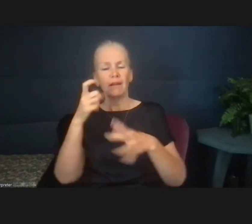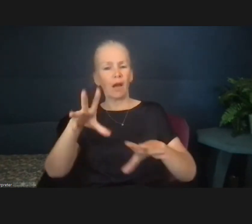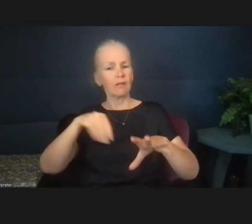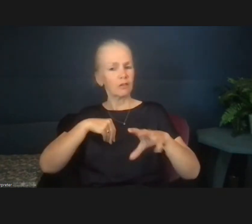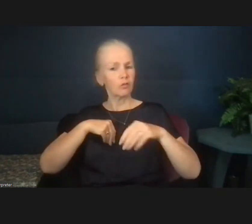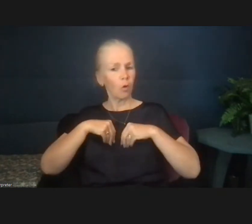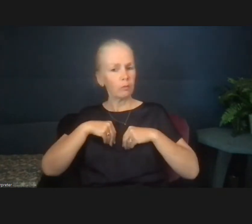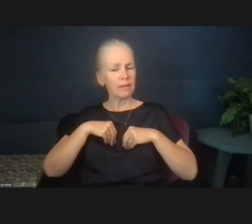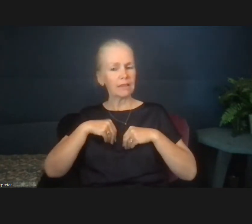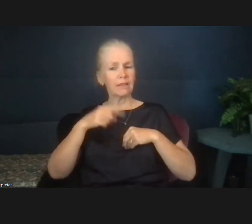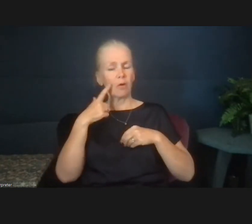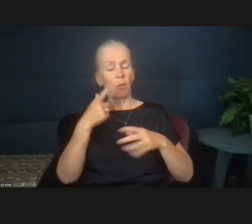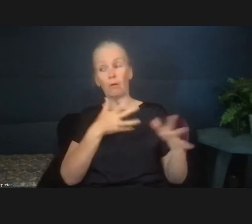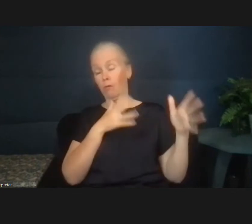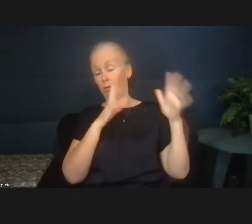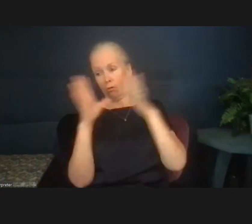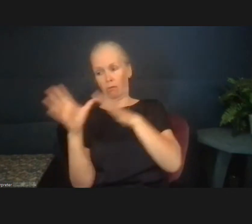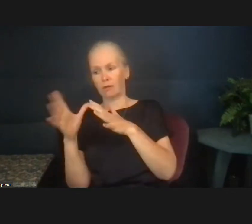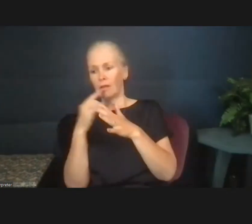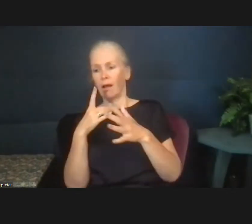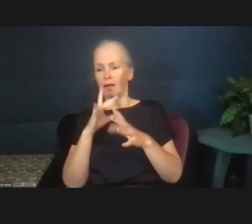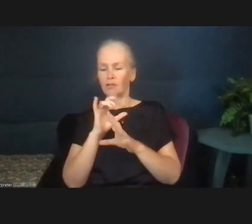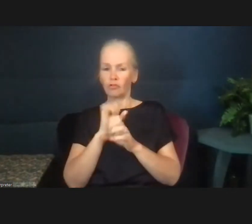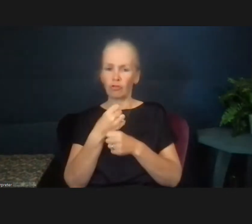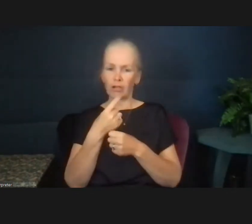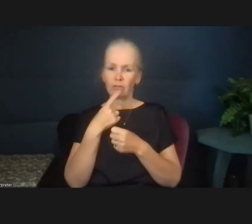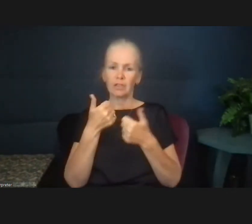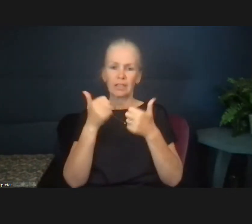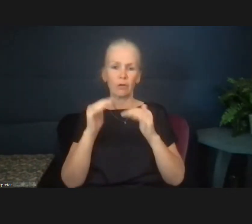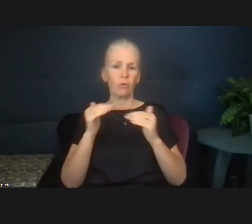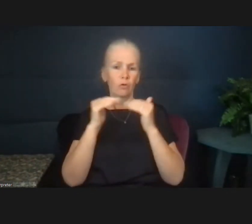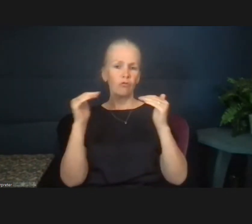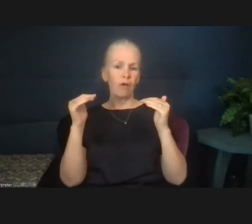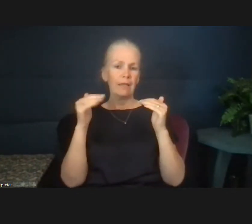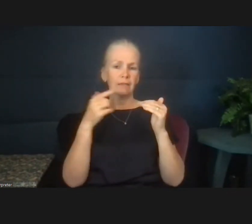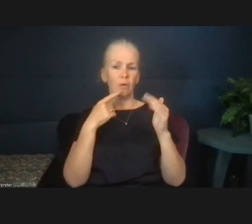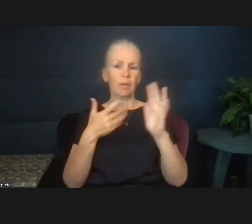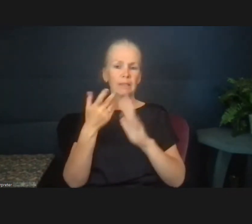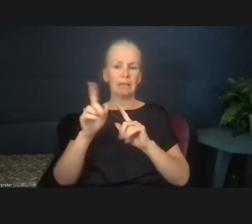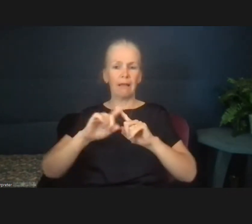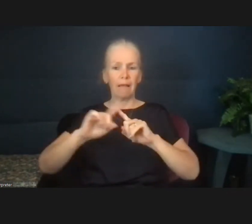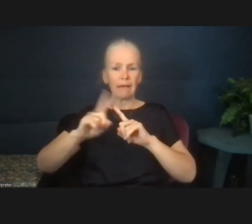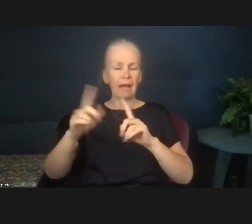so that threw me, really struggled to get any good grades, went in and out of jobs never felt really